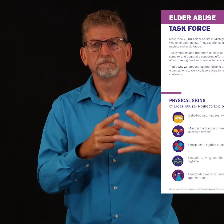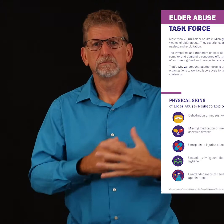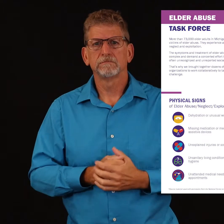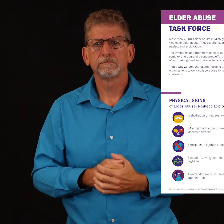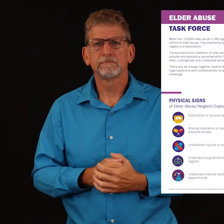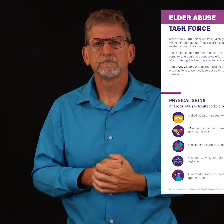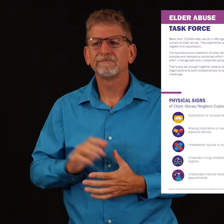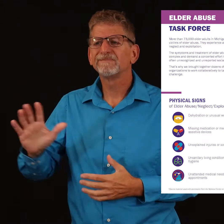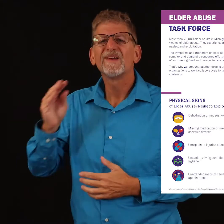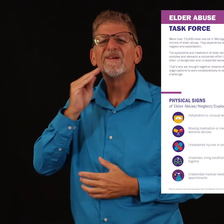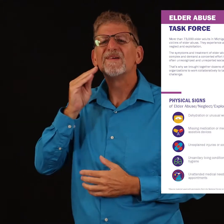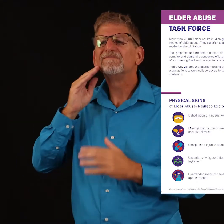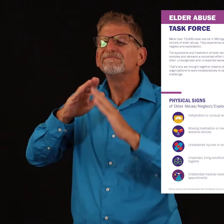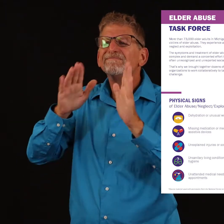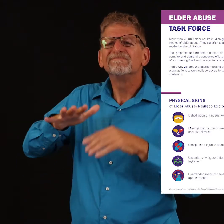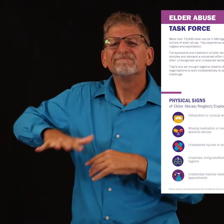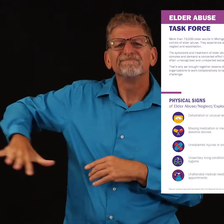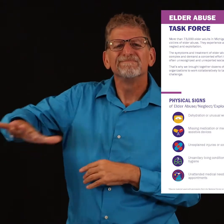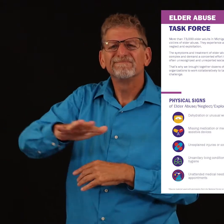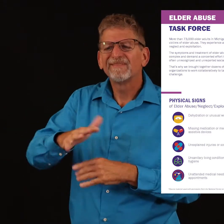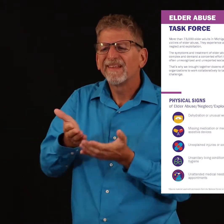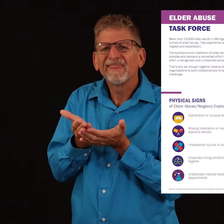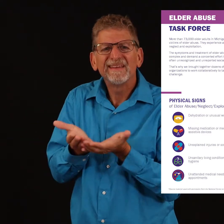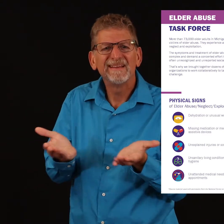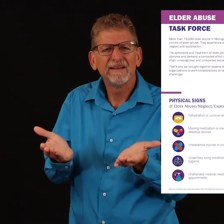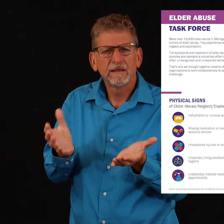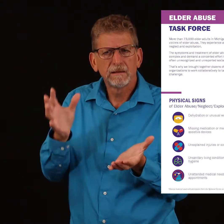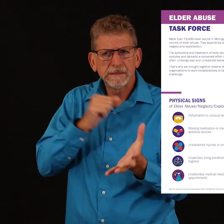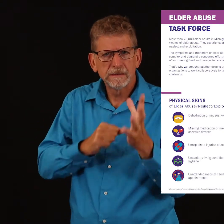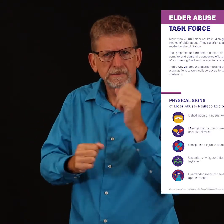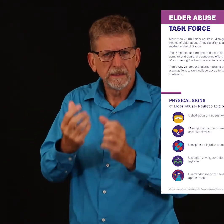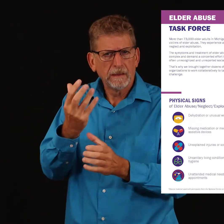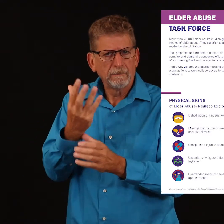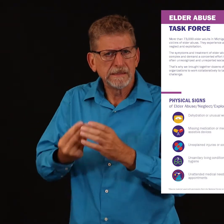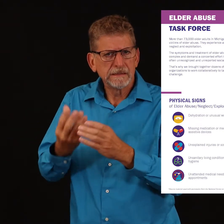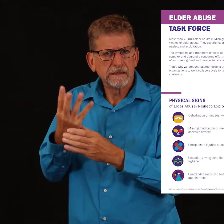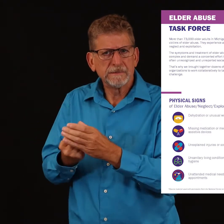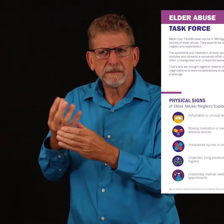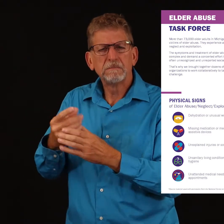Missing household items